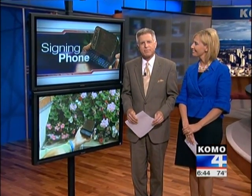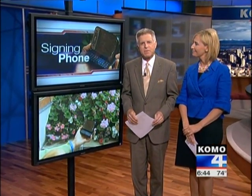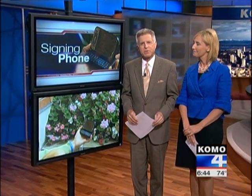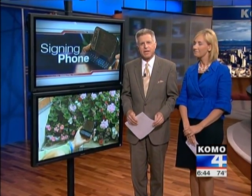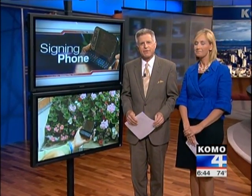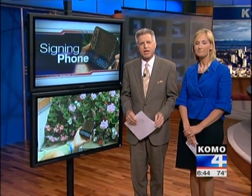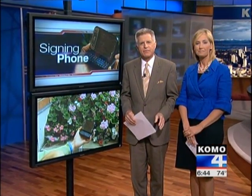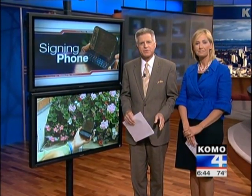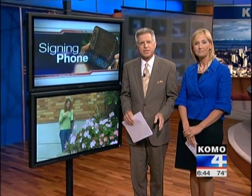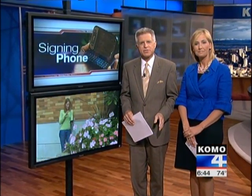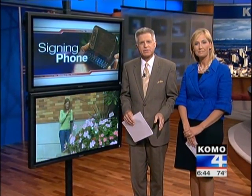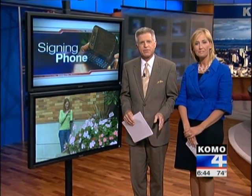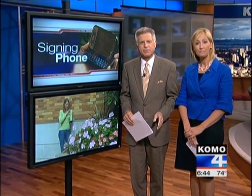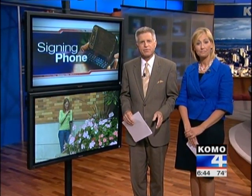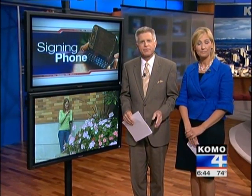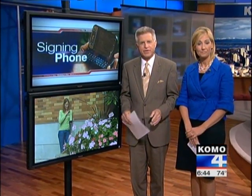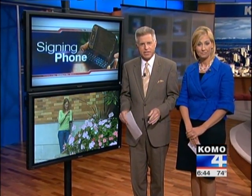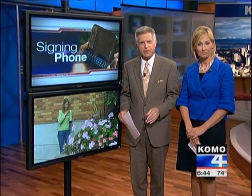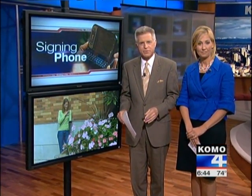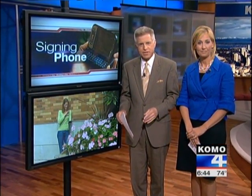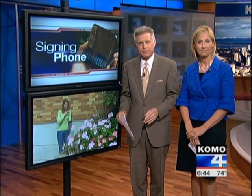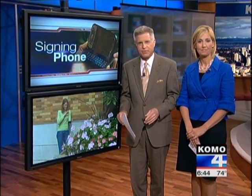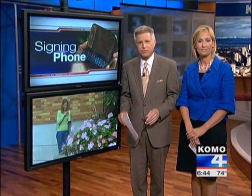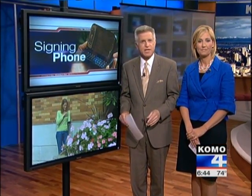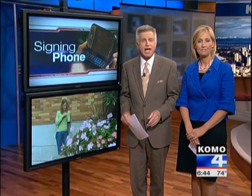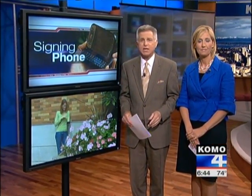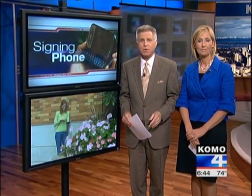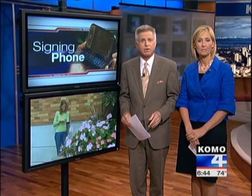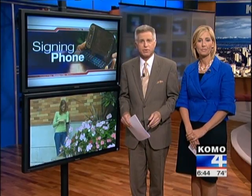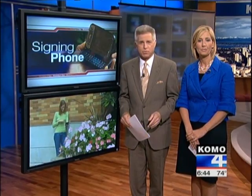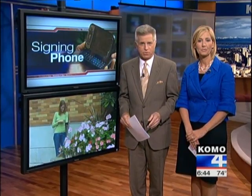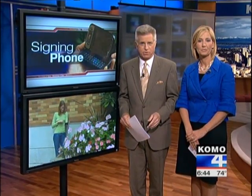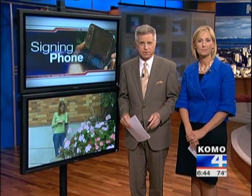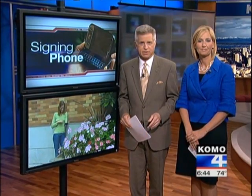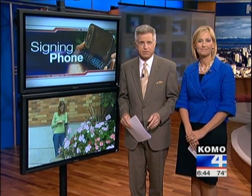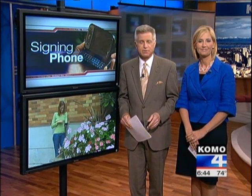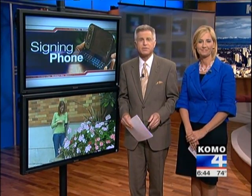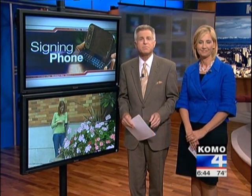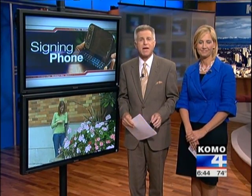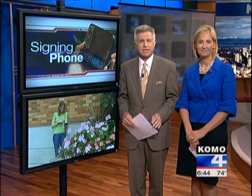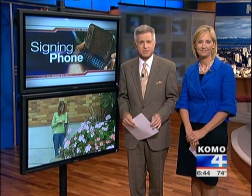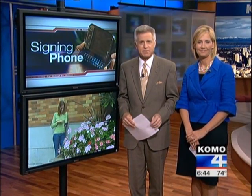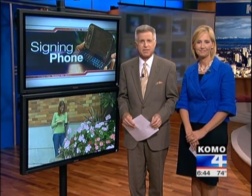The technology means Deaf people can have a conversation through video cell phones anywhere in the world. Lucas Mack explains.